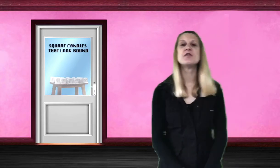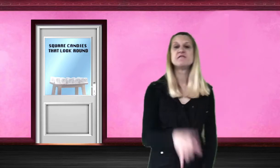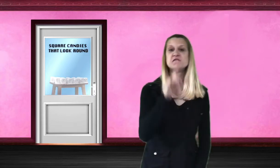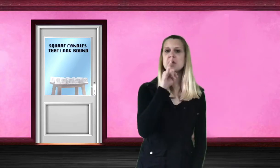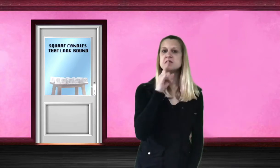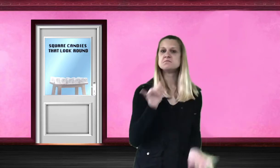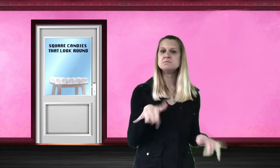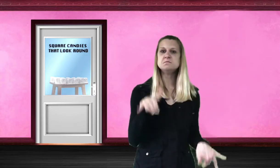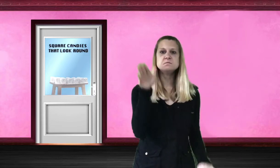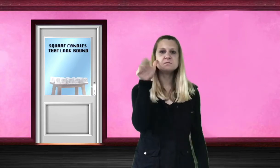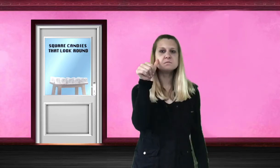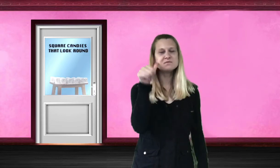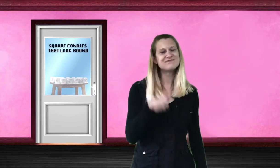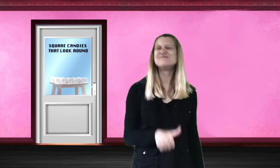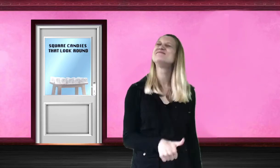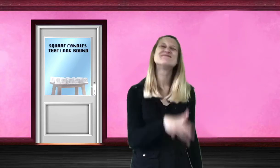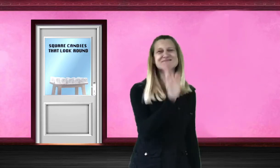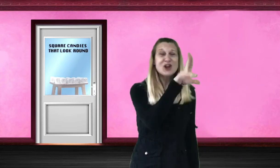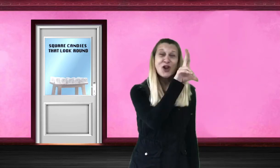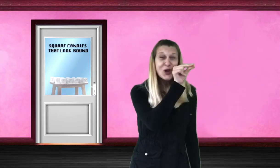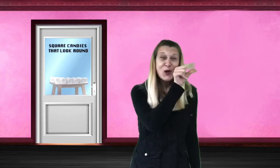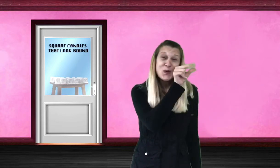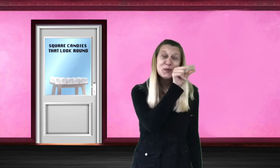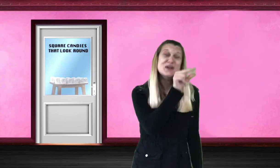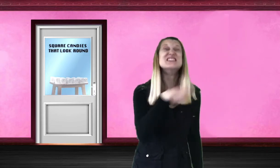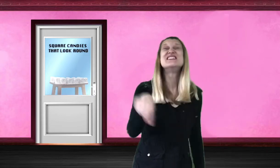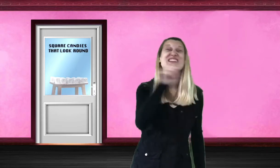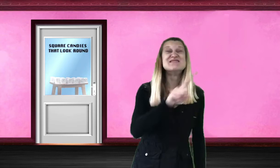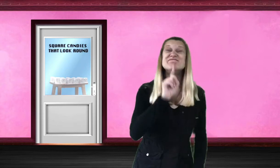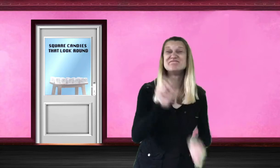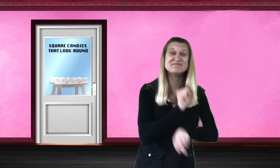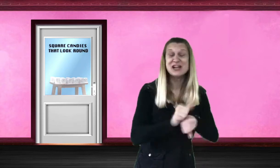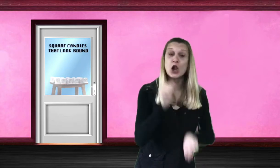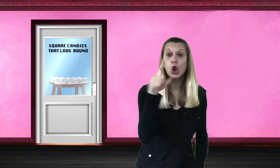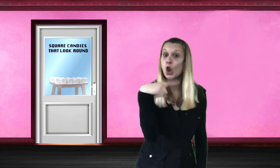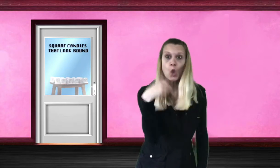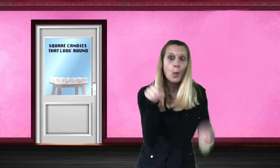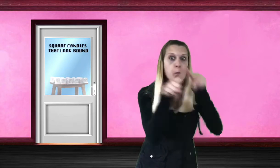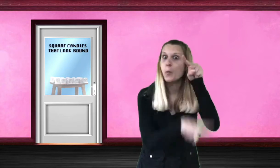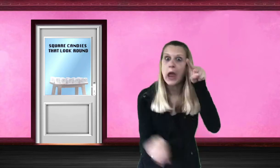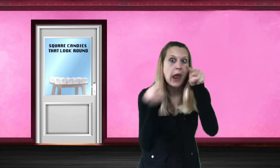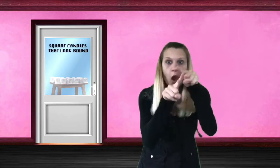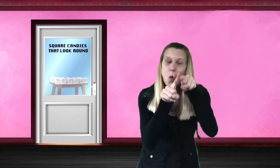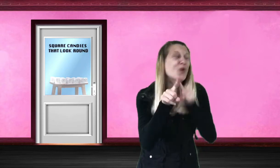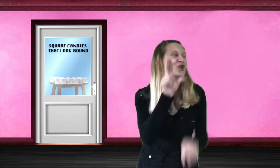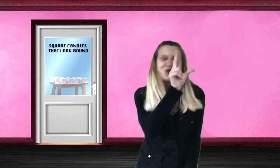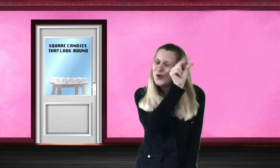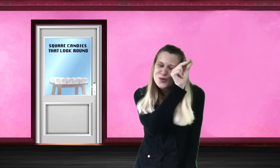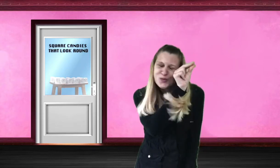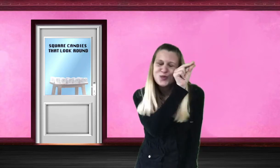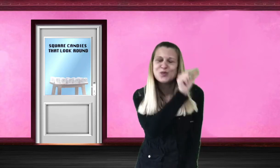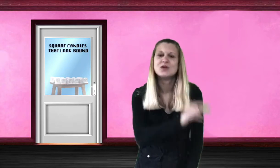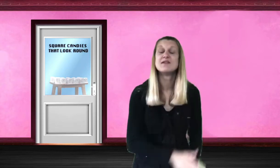"No, they most certainly do not look round!" cried Veruca Salt.